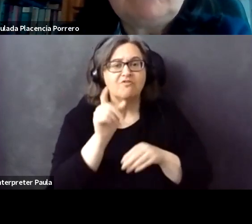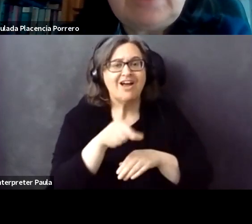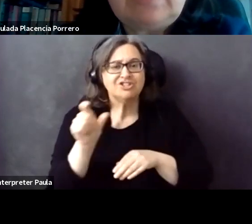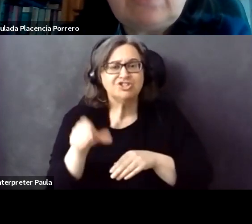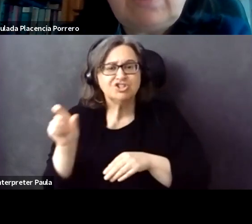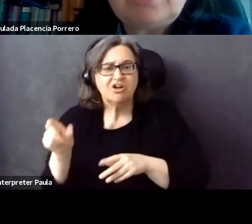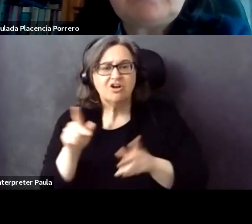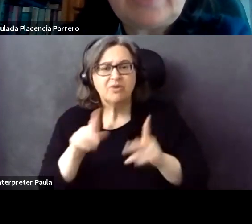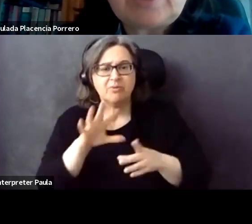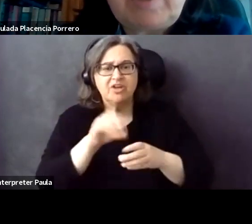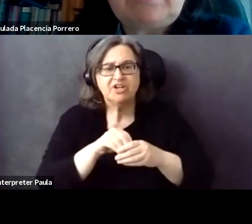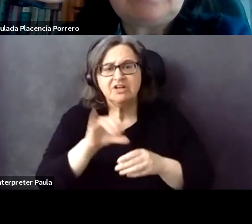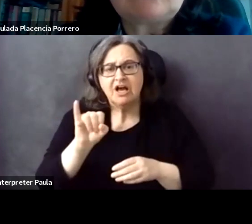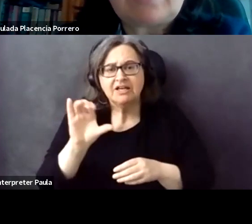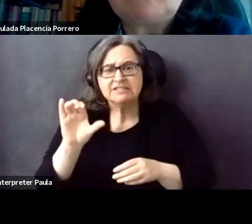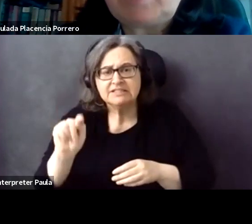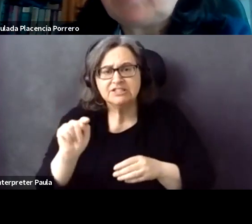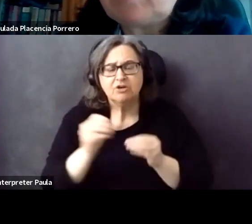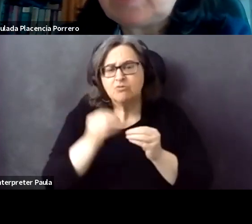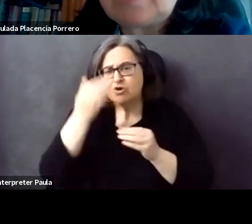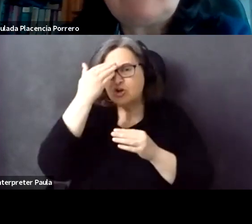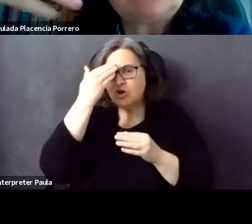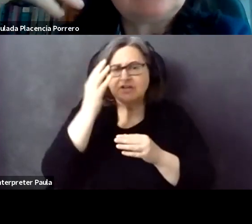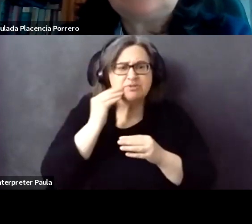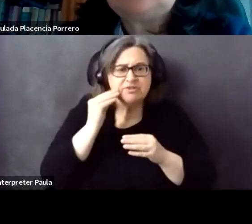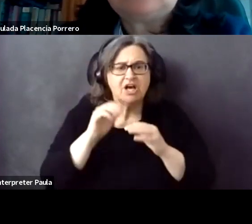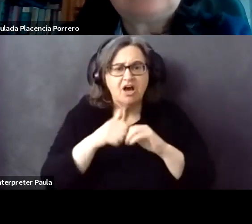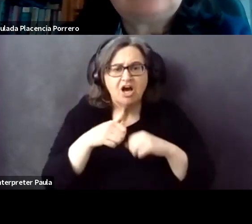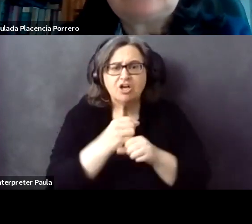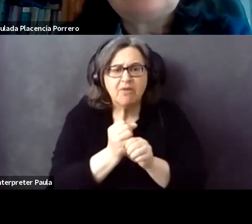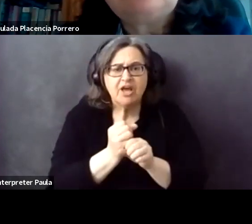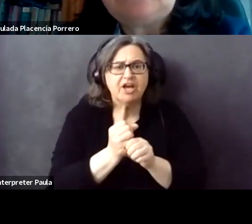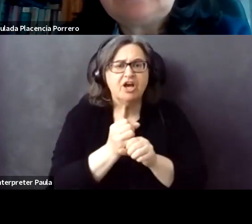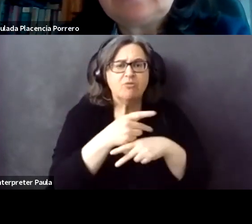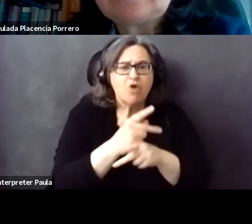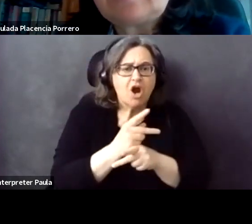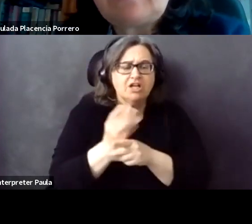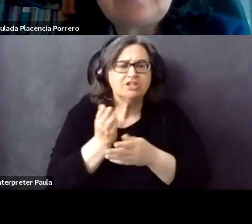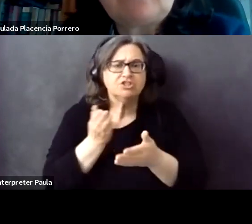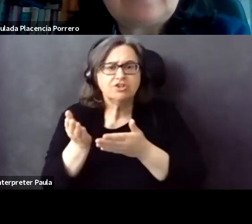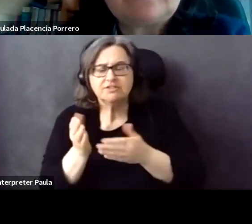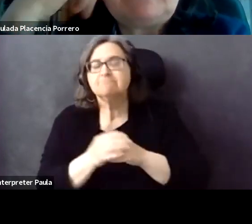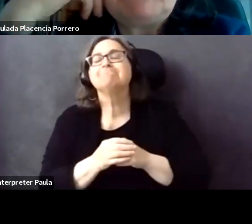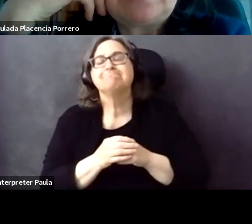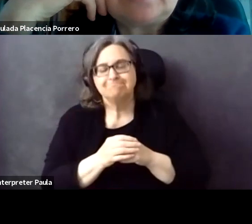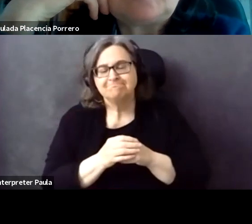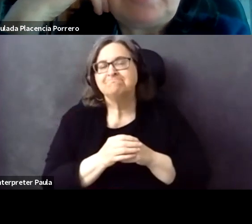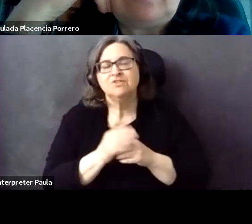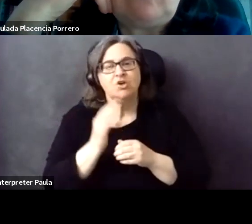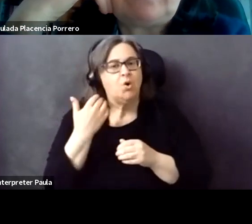, but also once you have more